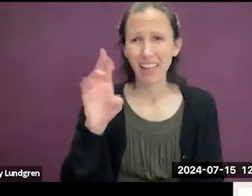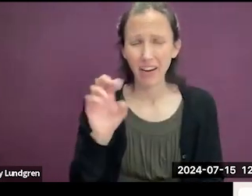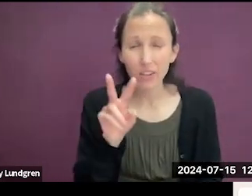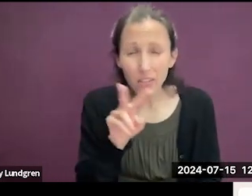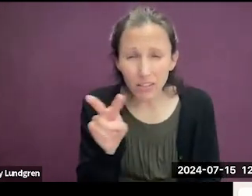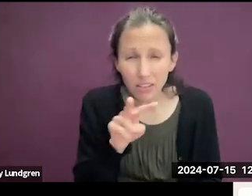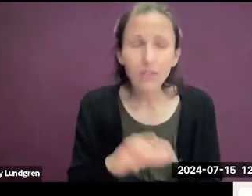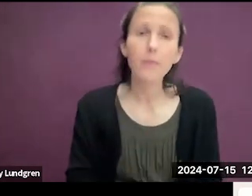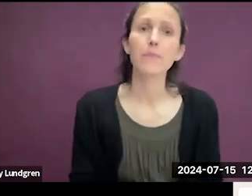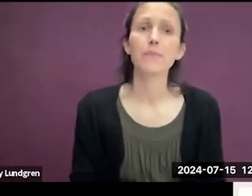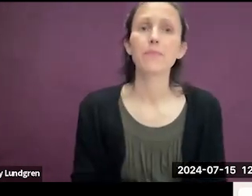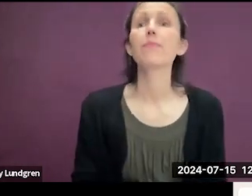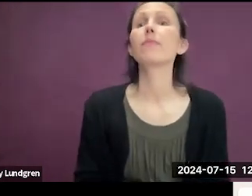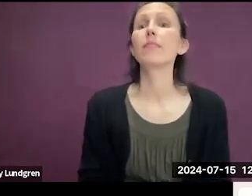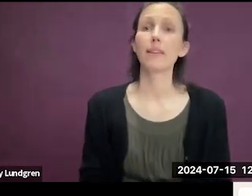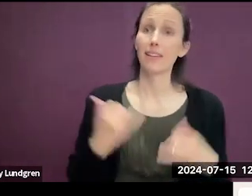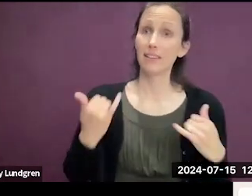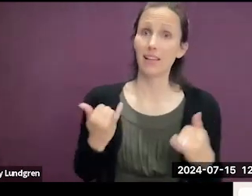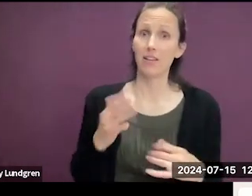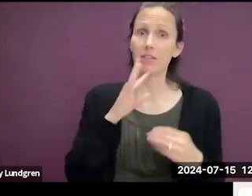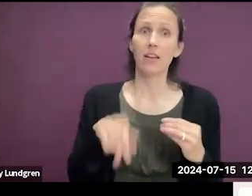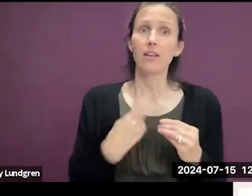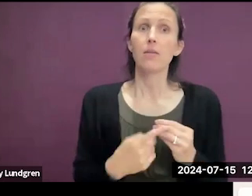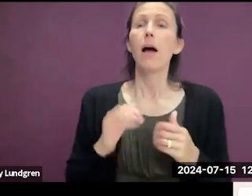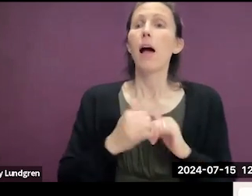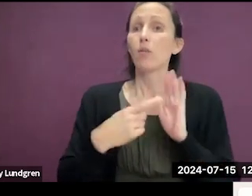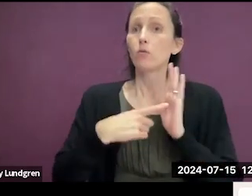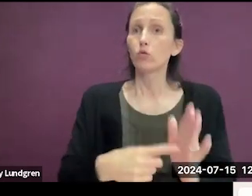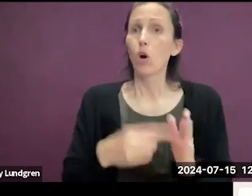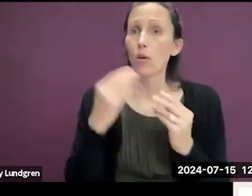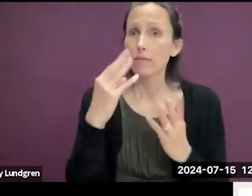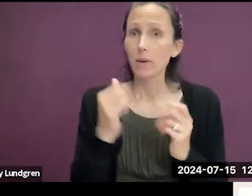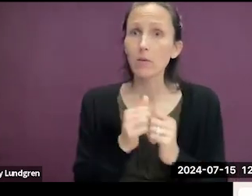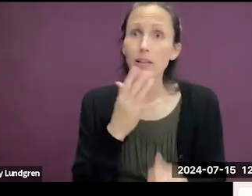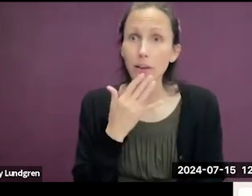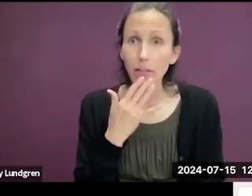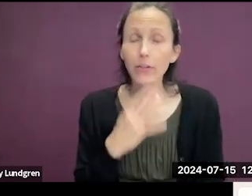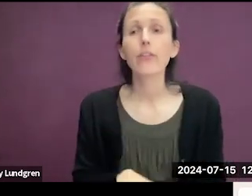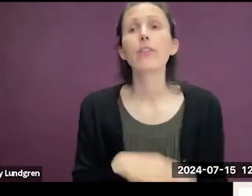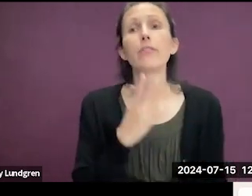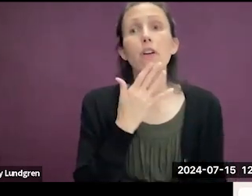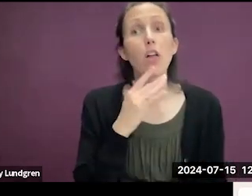Now talking about conveying information with color. So color should never be used as the only means